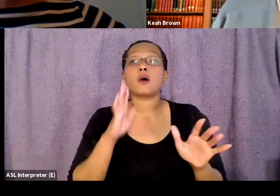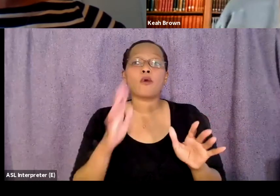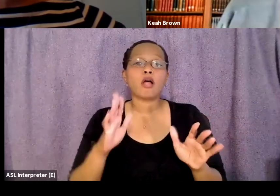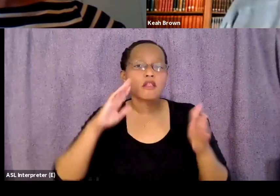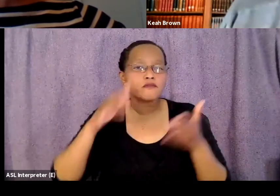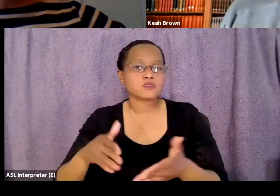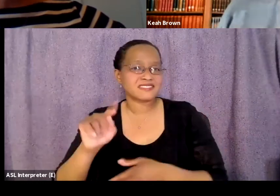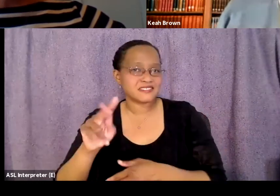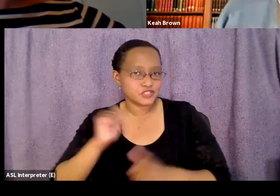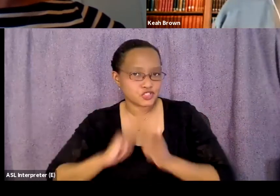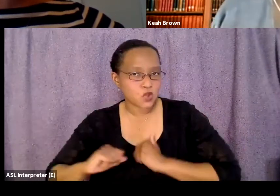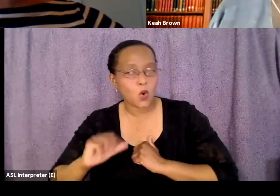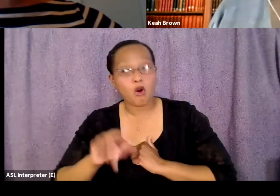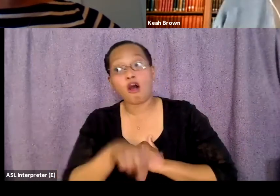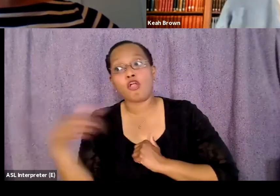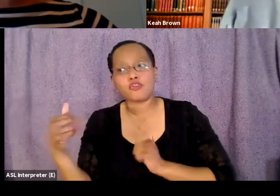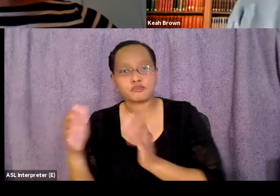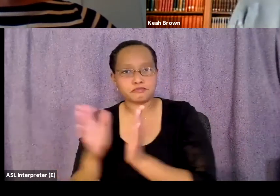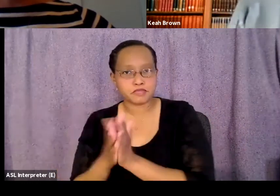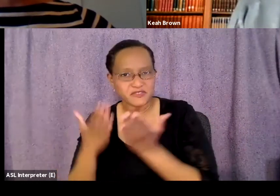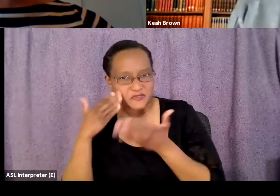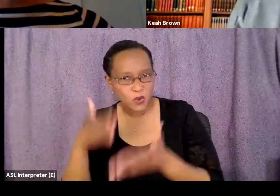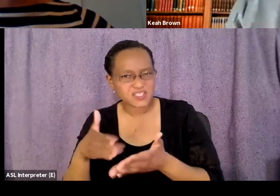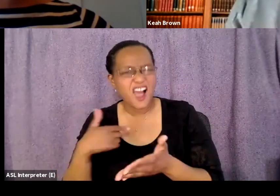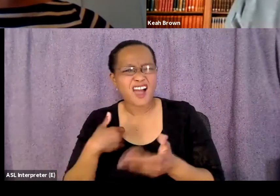or another book I try really hard to make sure that, like.